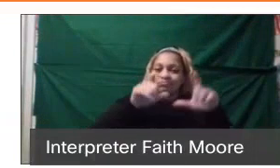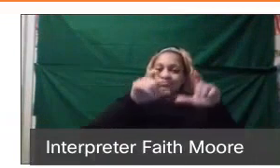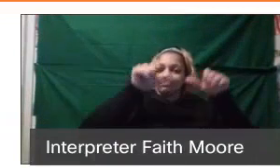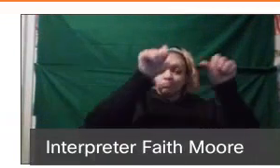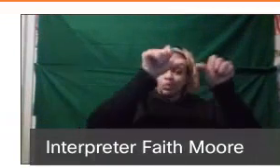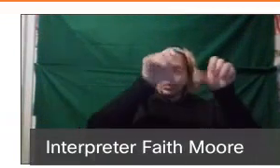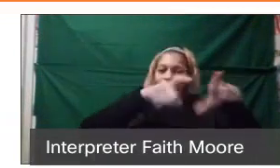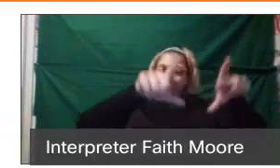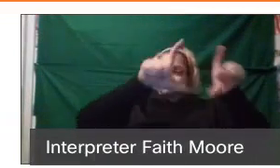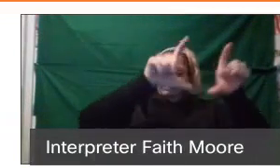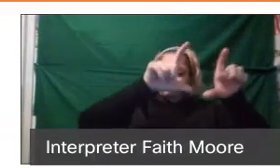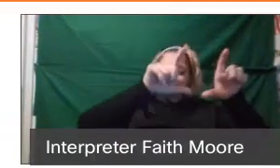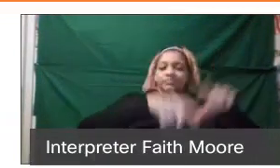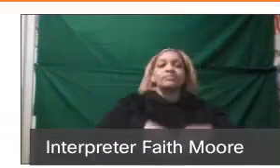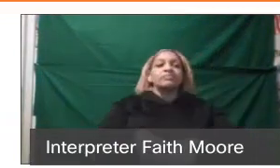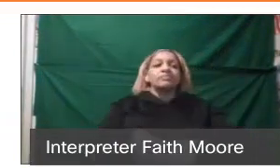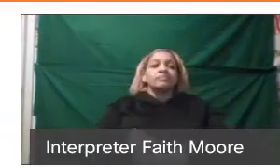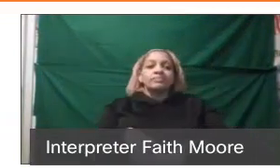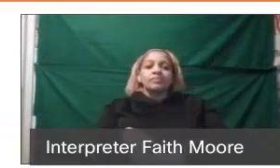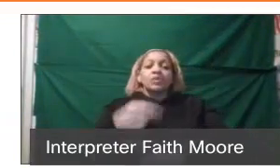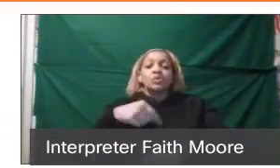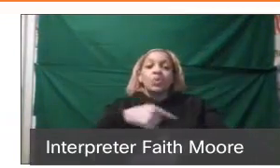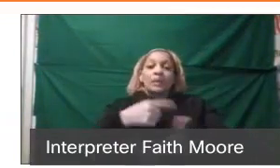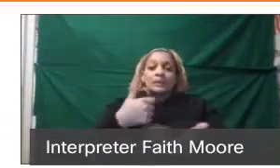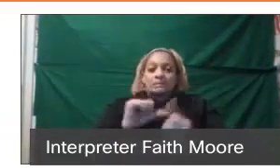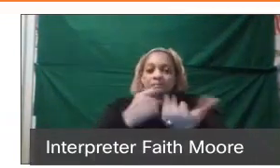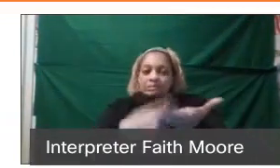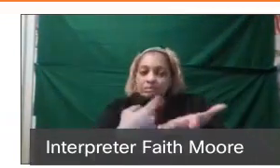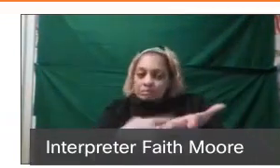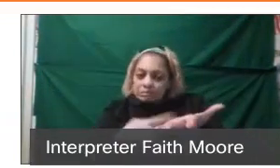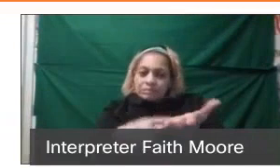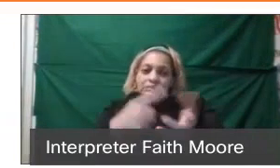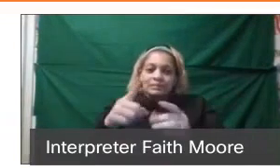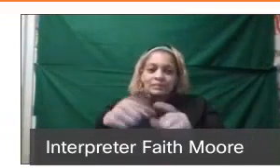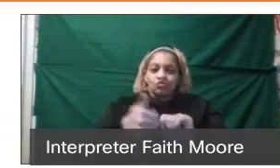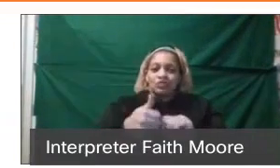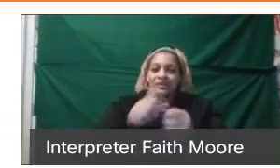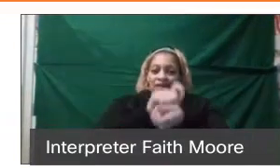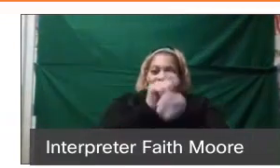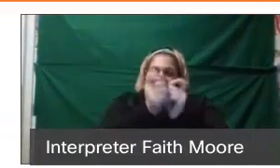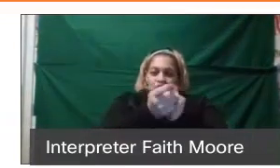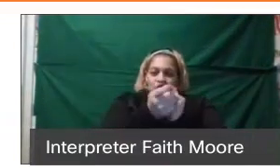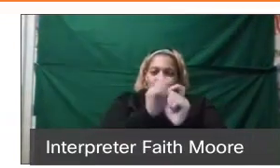But we're looking at, Nothing's been finalized, but we're looking at realigning the entrance and egress to the buildings.